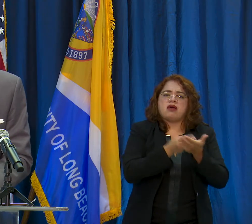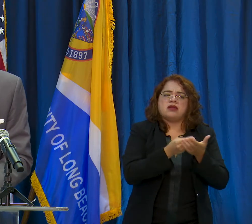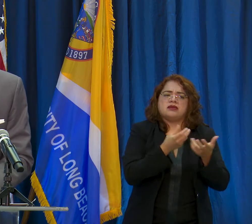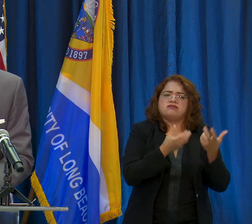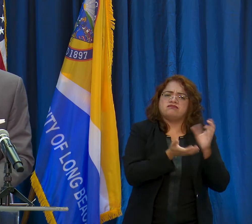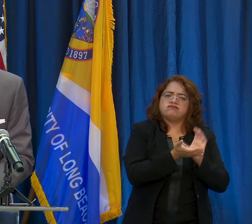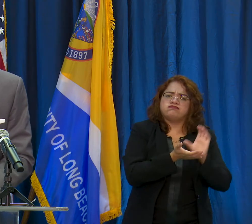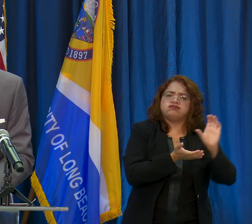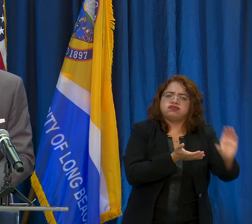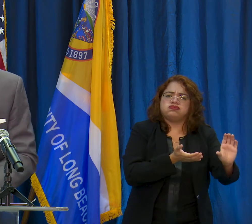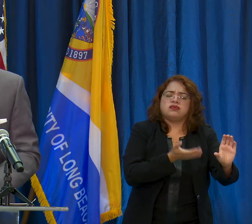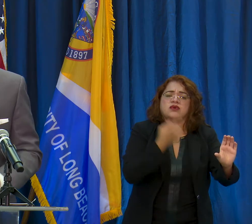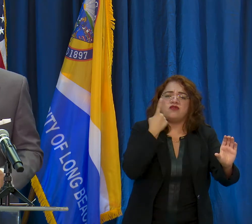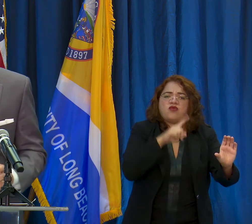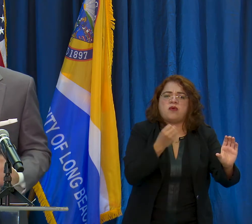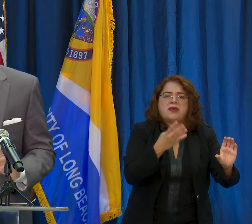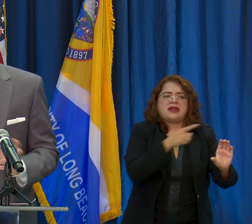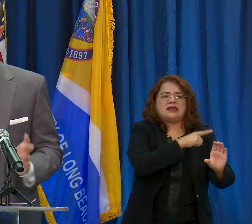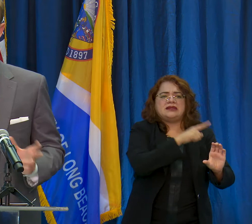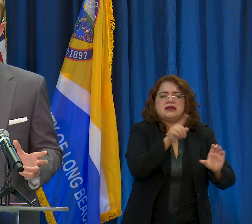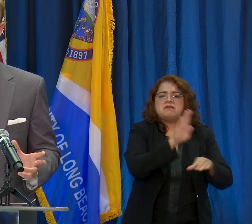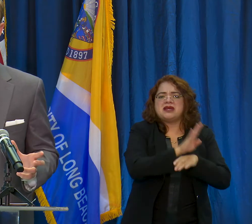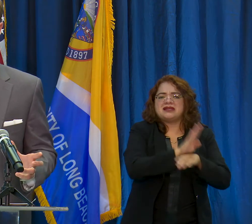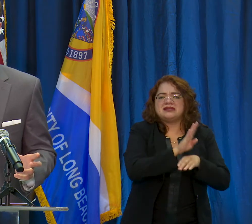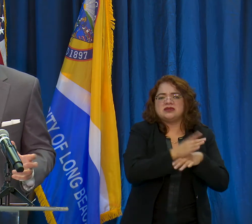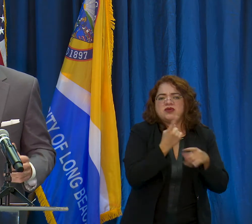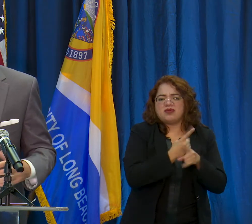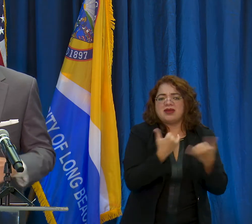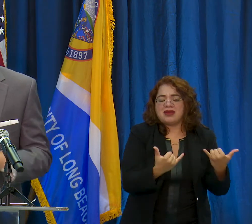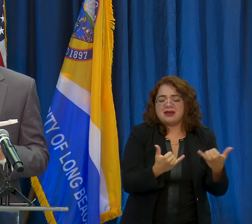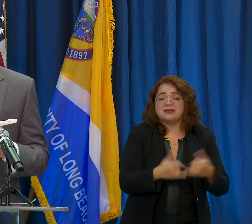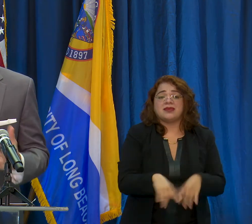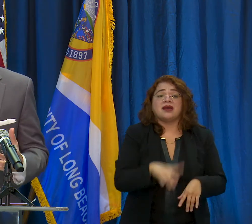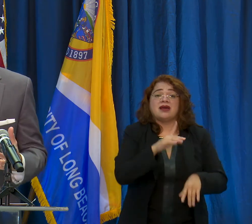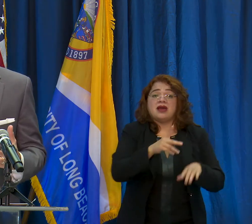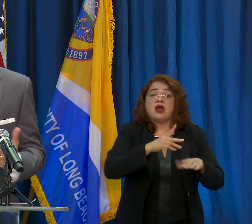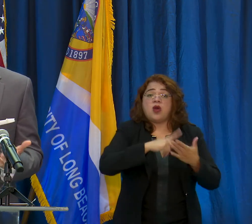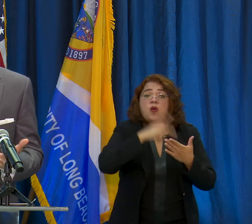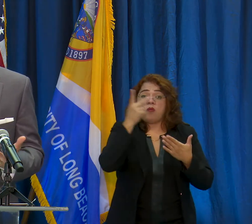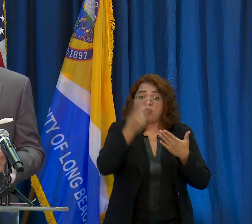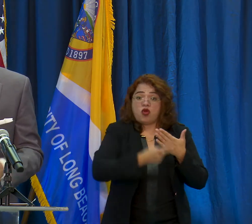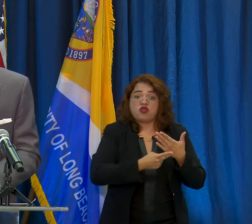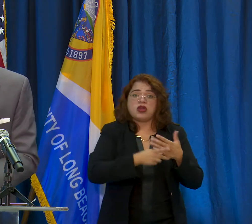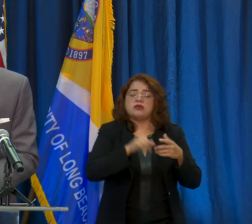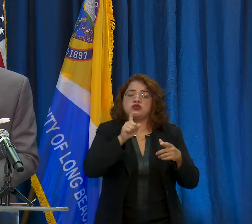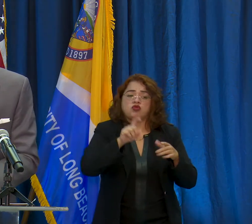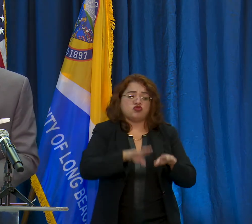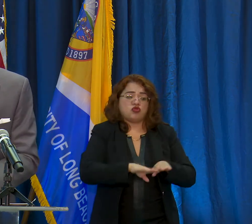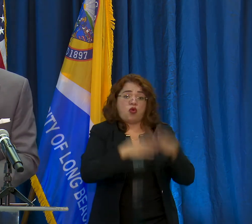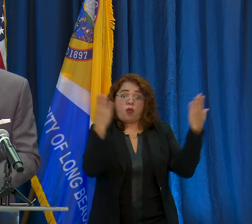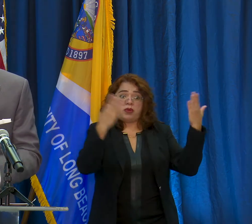during this time. Many of these programs are set to roll out in August, so in just